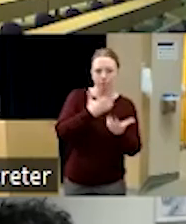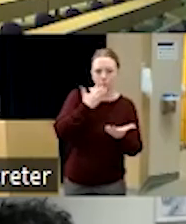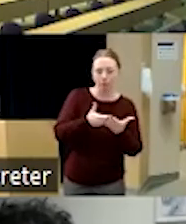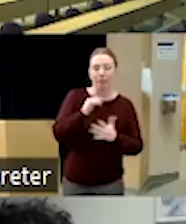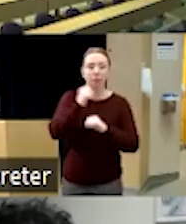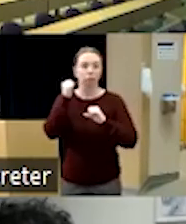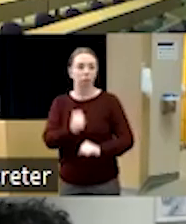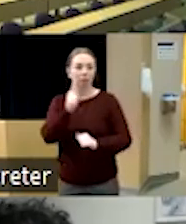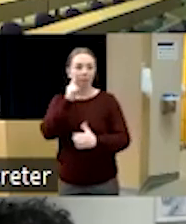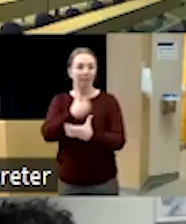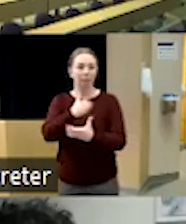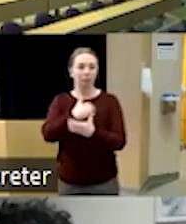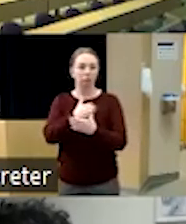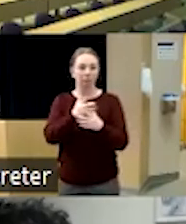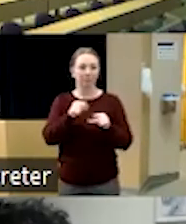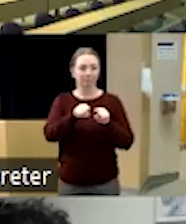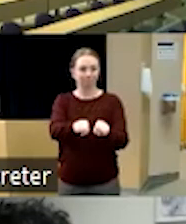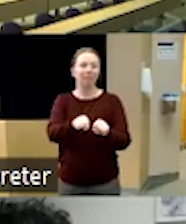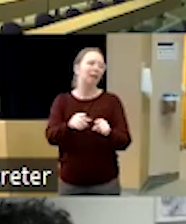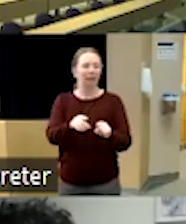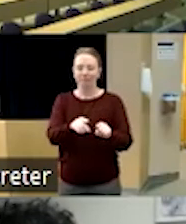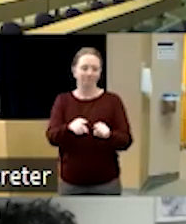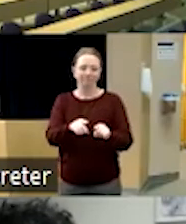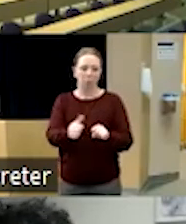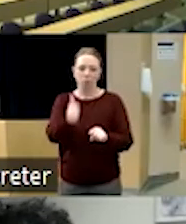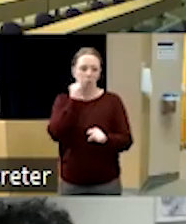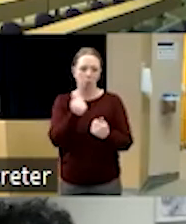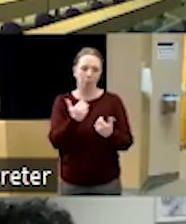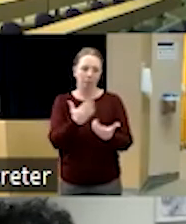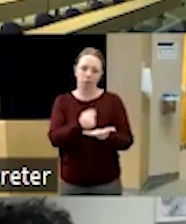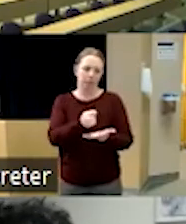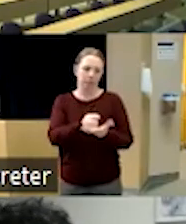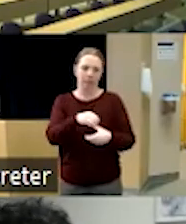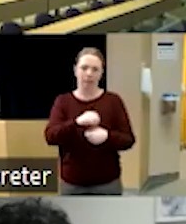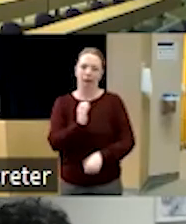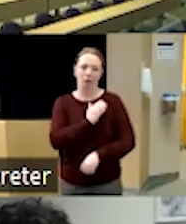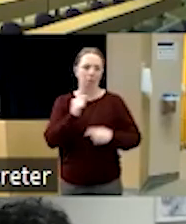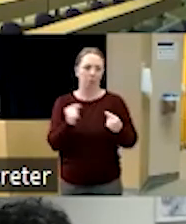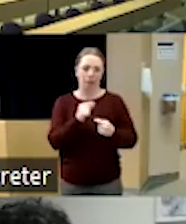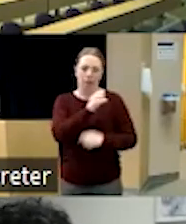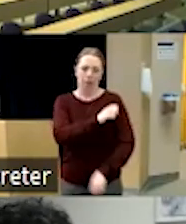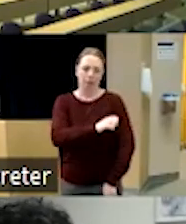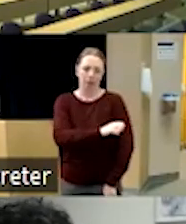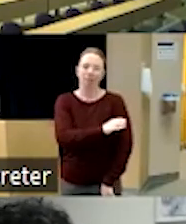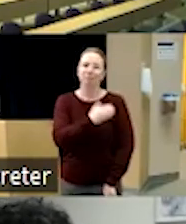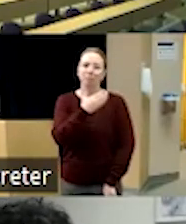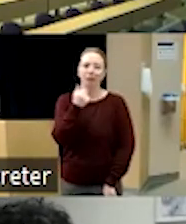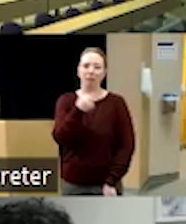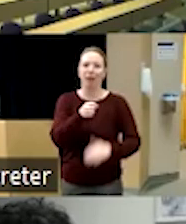not going to um treat them in our pain clinic um they will probably be better suited in psychiatry